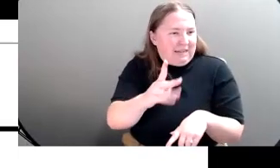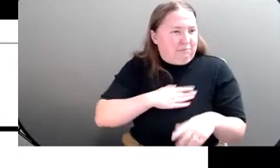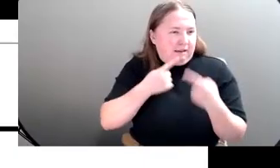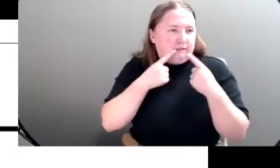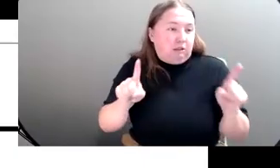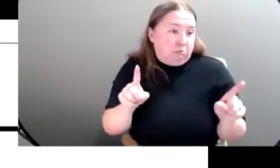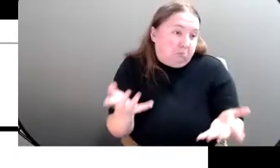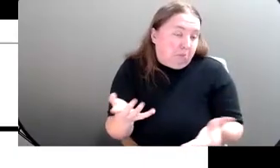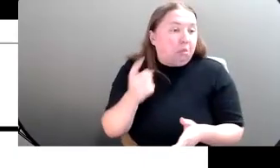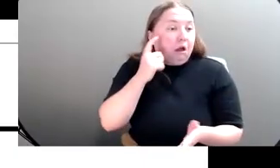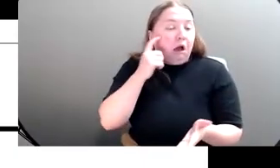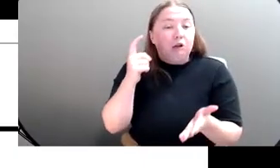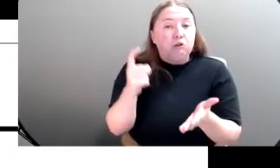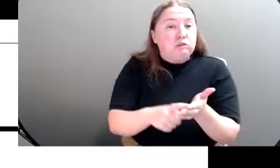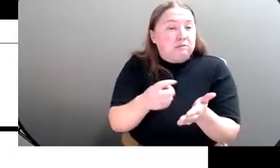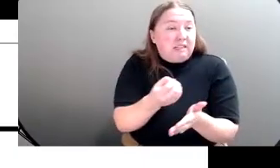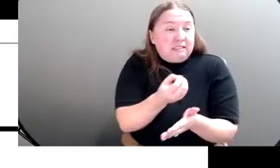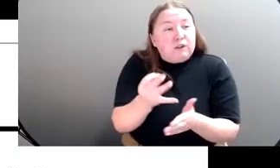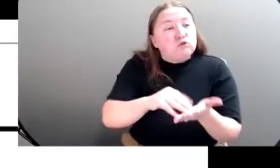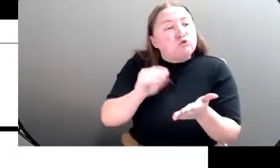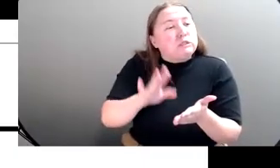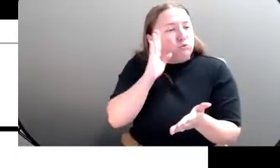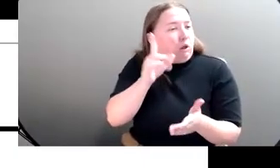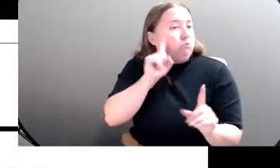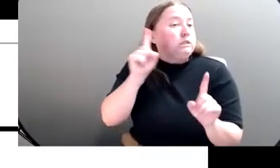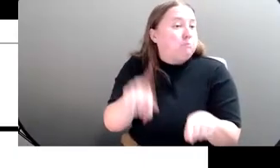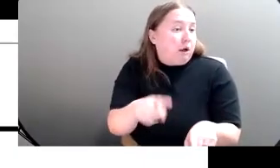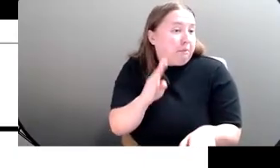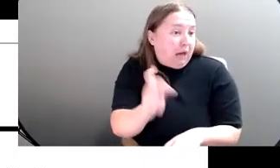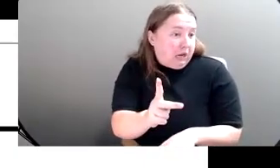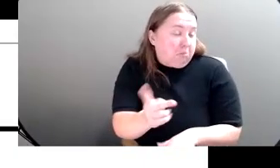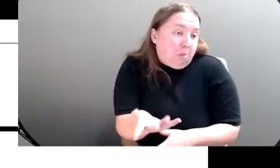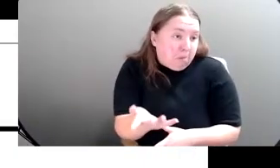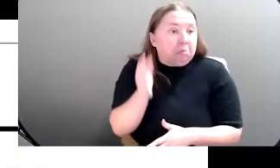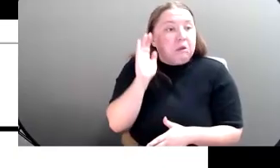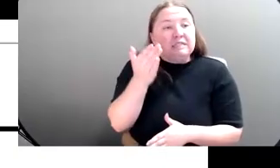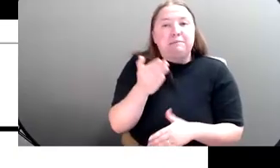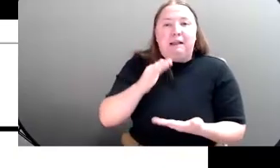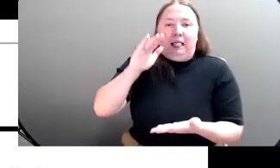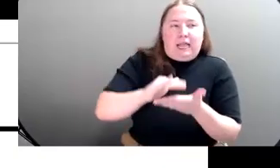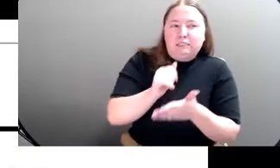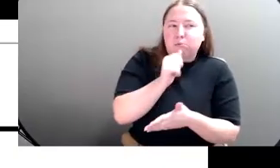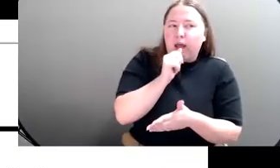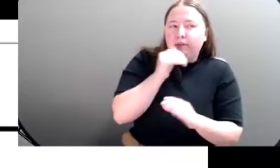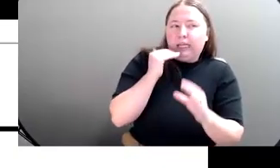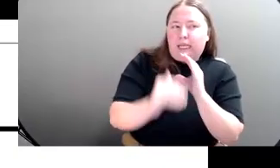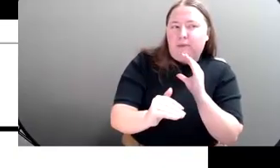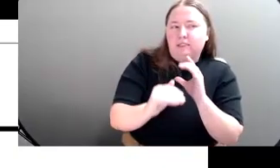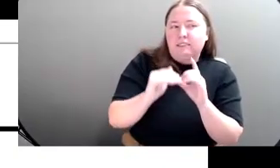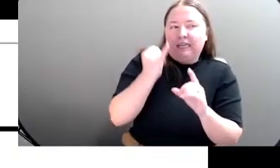And I noticed that quite a few students will respond back, and I seem to get less private emails when I do more announcements.